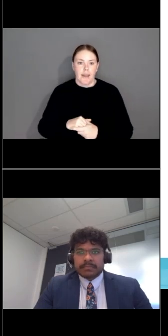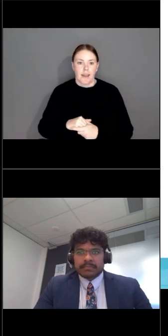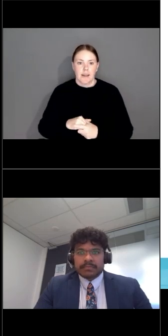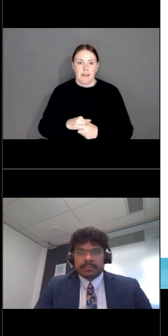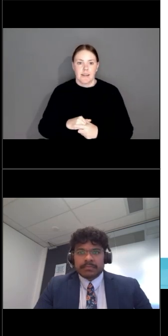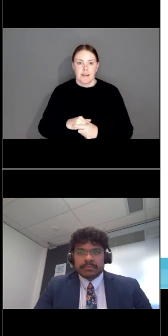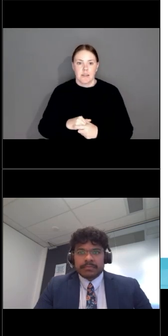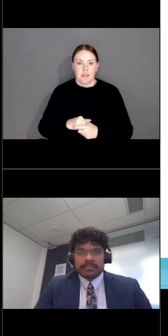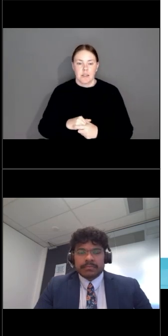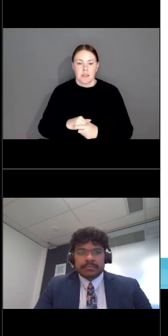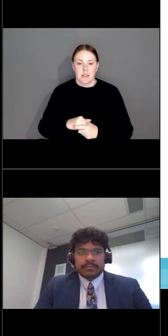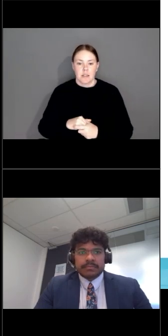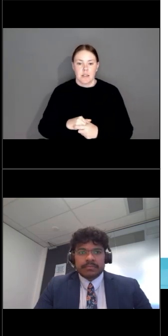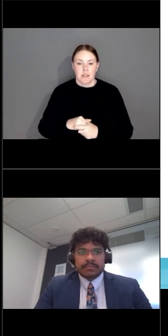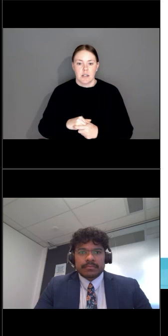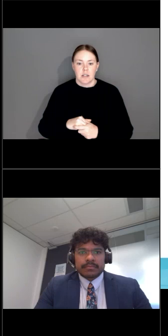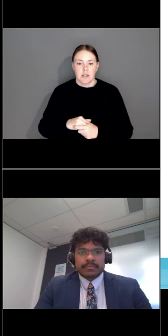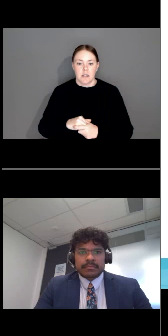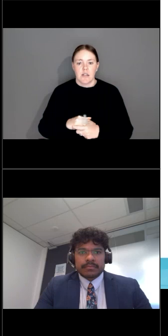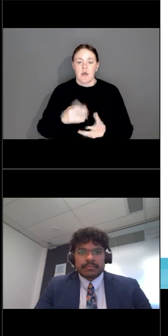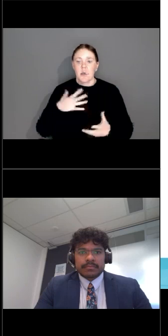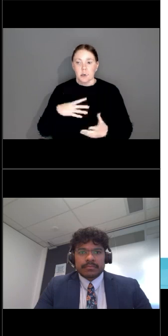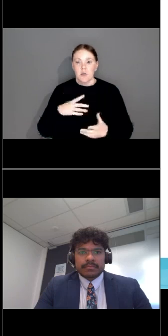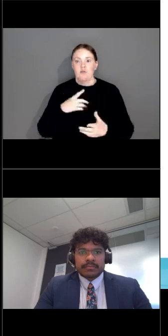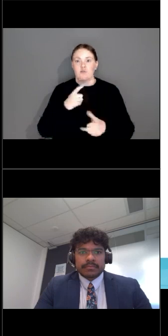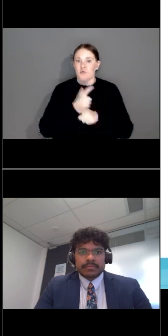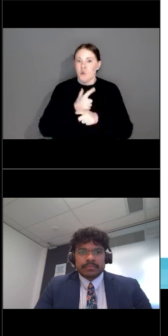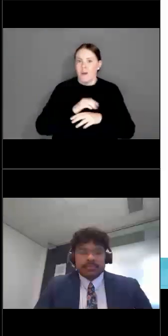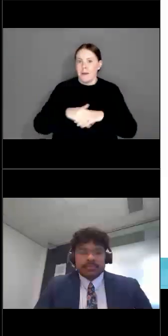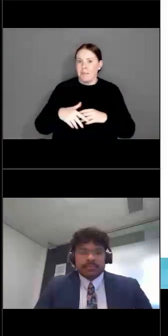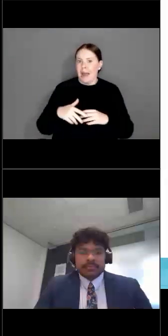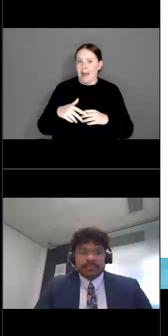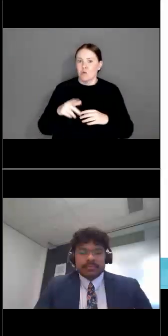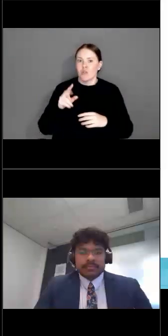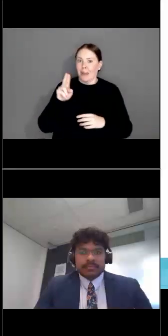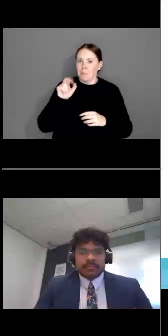and Jill scenario up as a conversation so this just shows that when we're doing an information